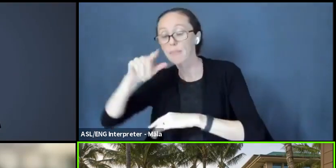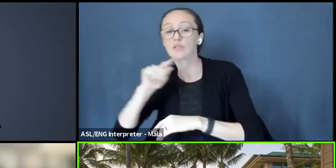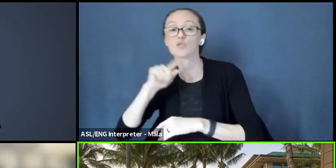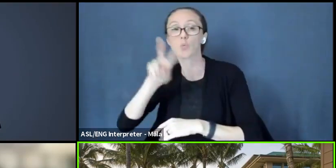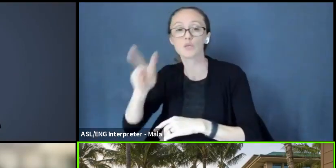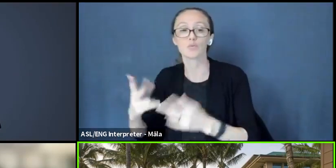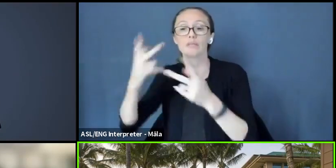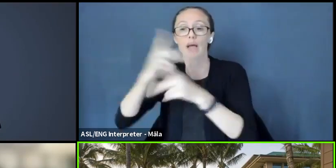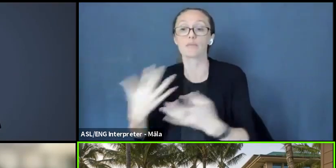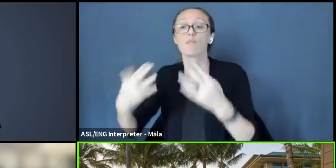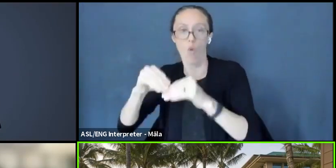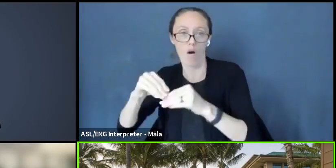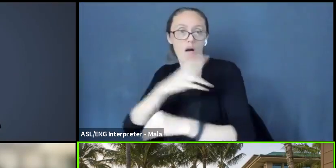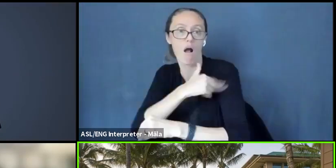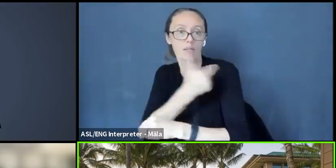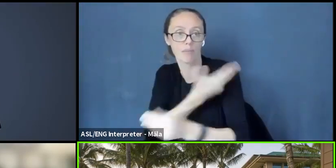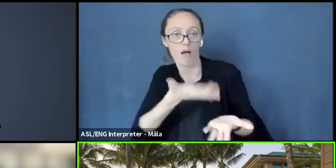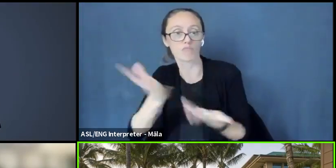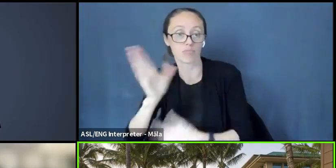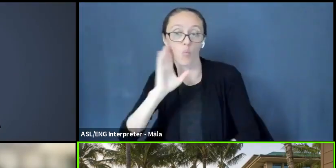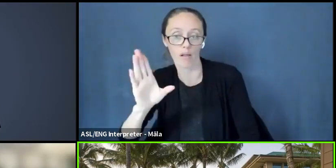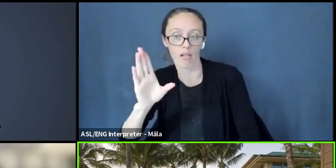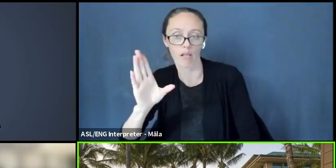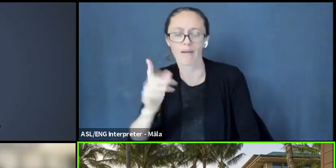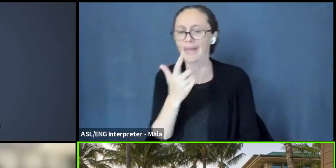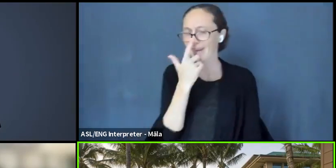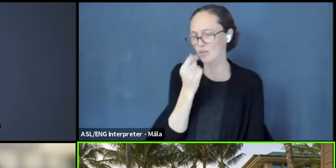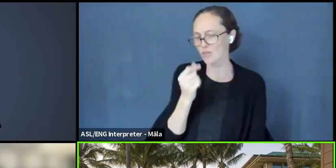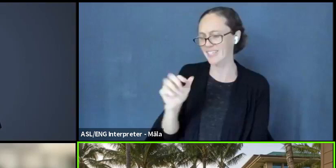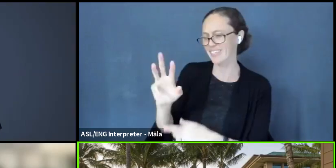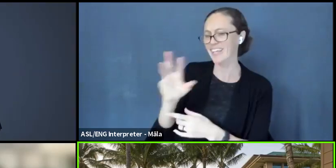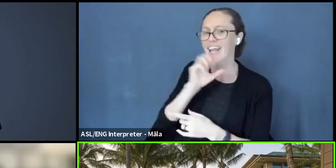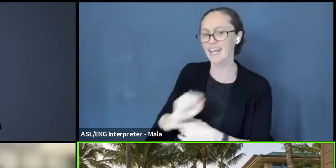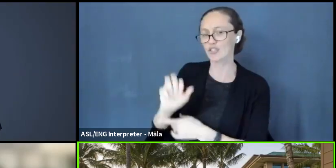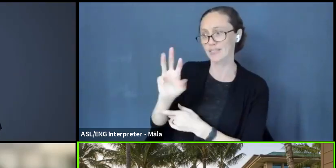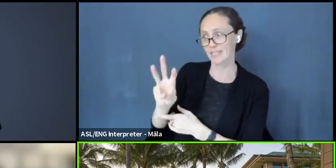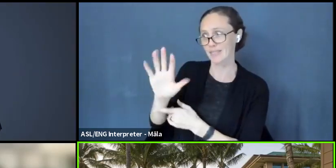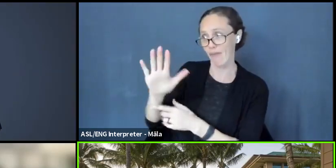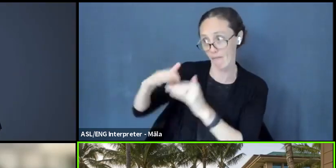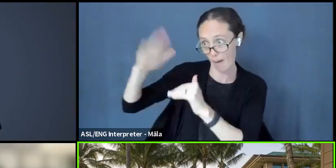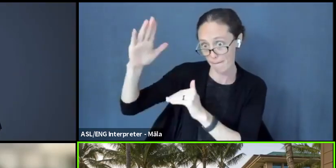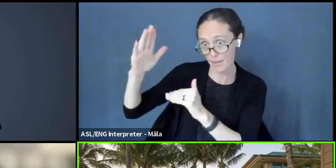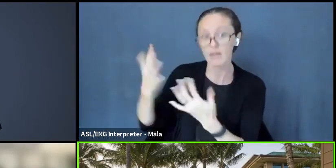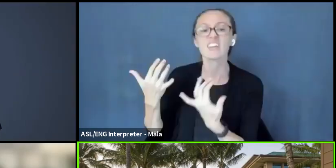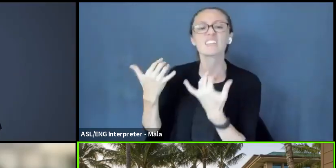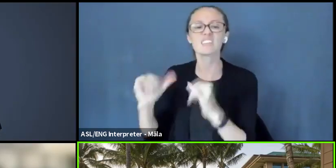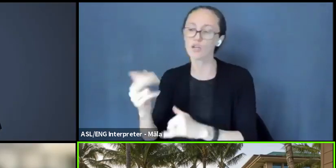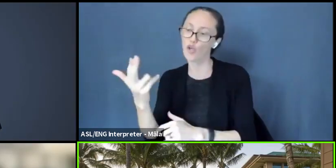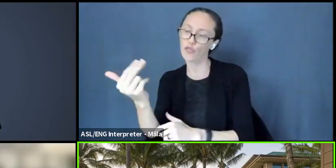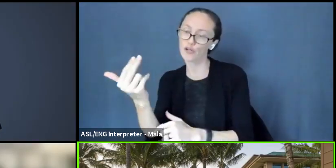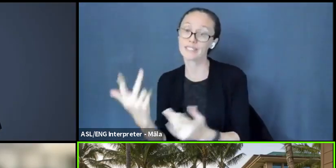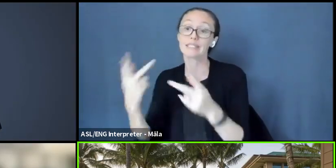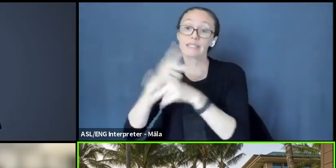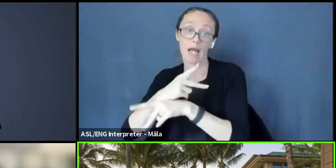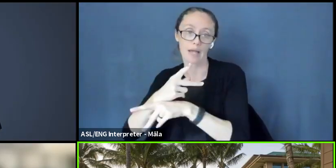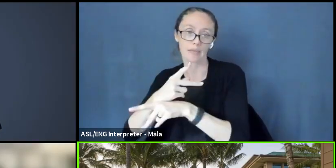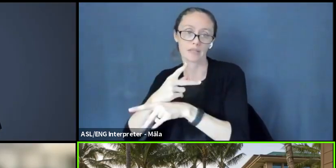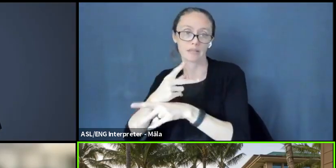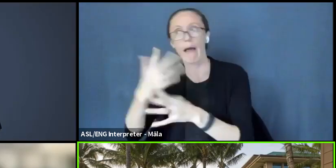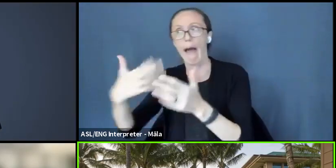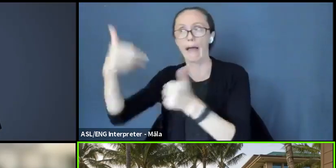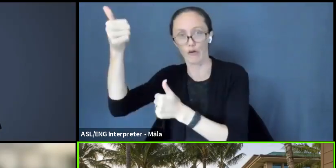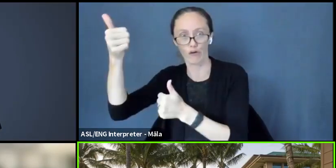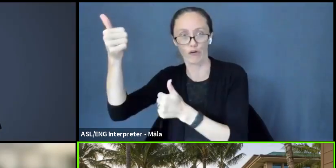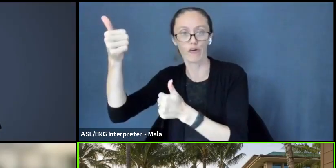Interestingly, in the above 65 age range, still at 13 times higher the rate of hospitalization.